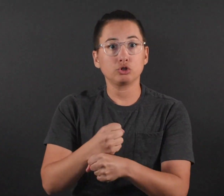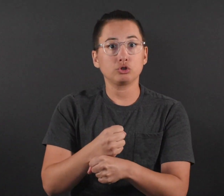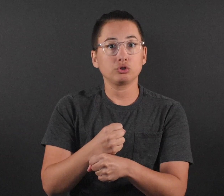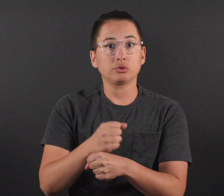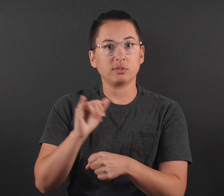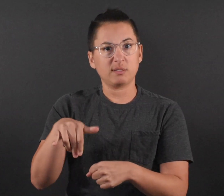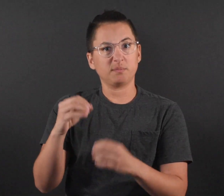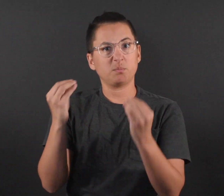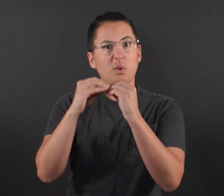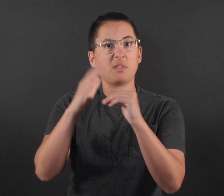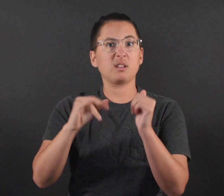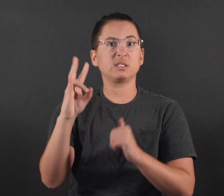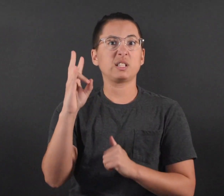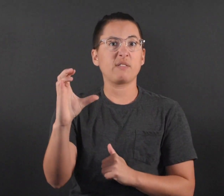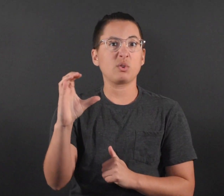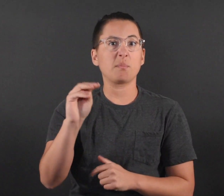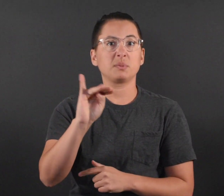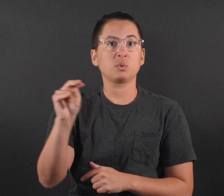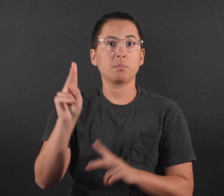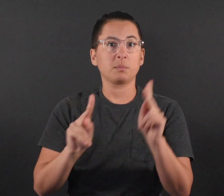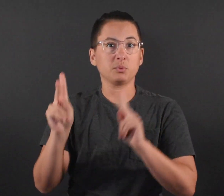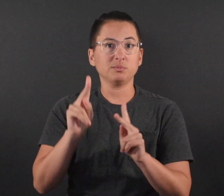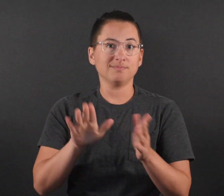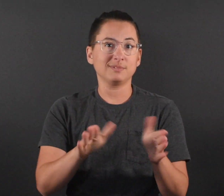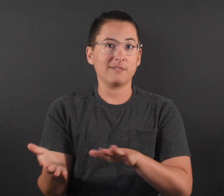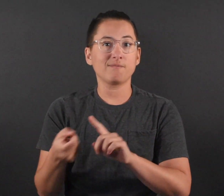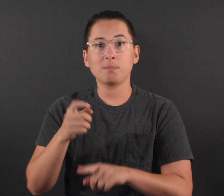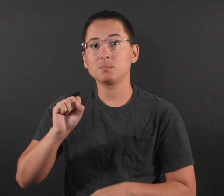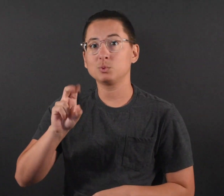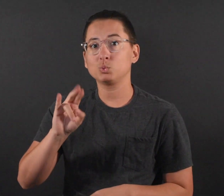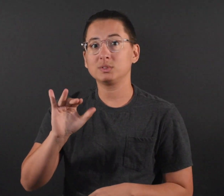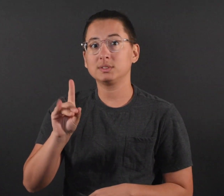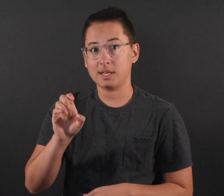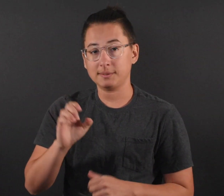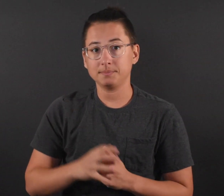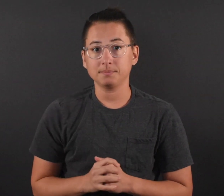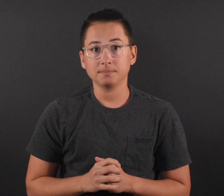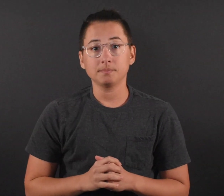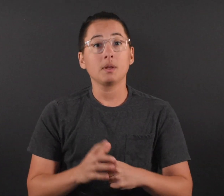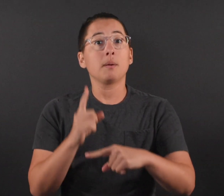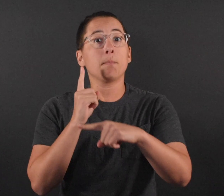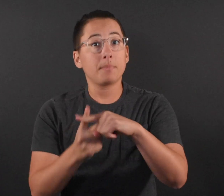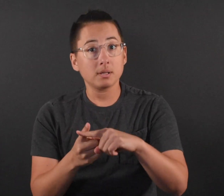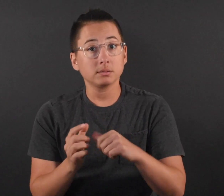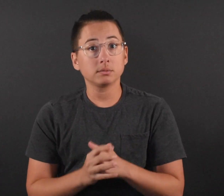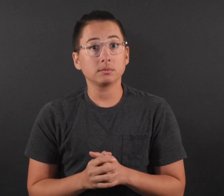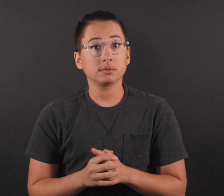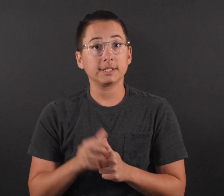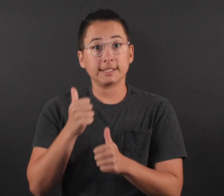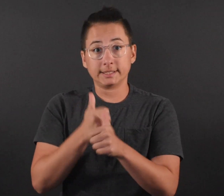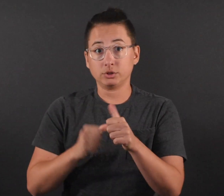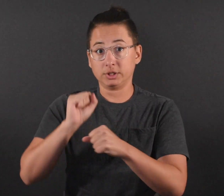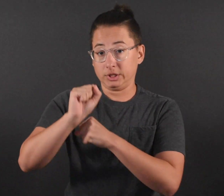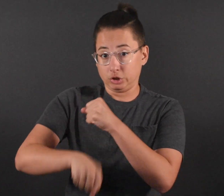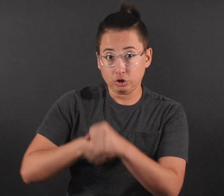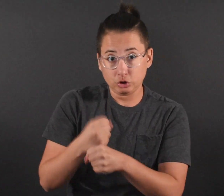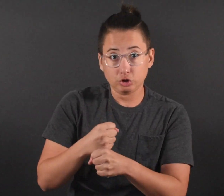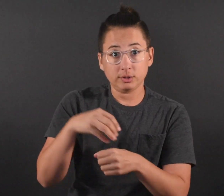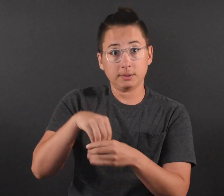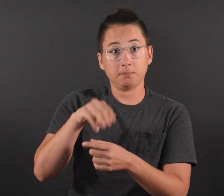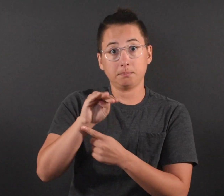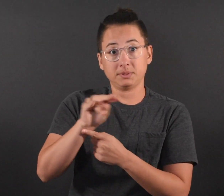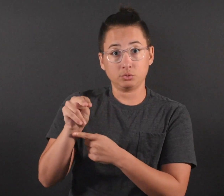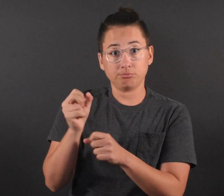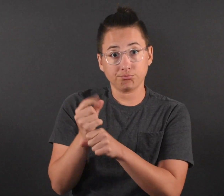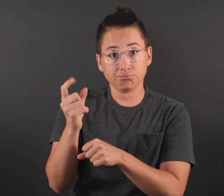700 Minnesotans died by suicide. In addition, each year in Minnesota there are more than